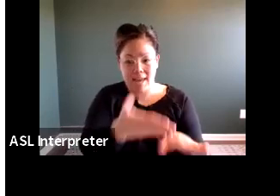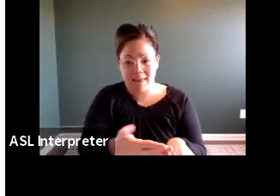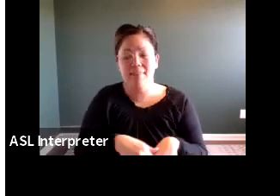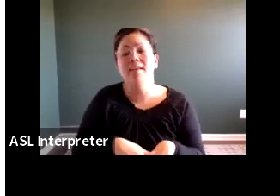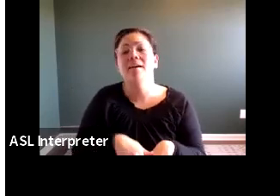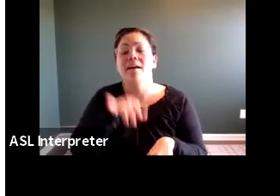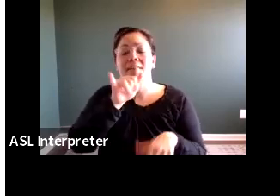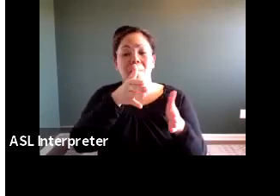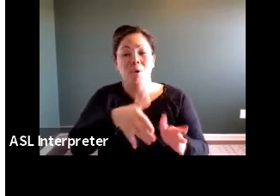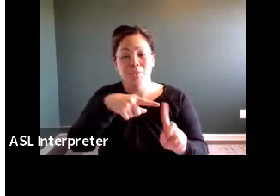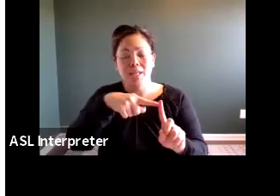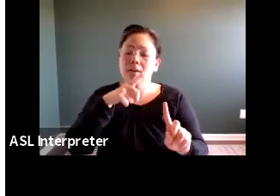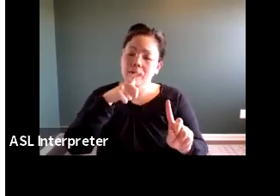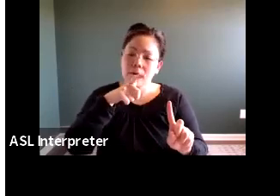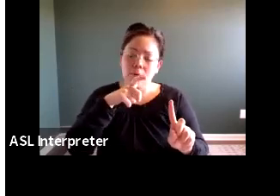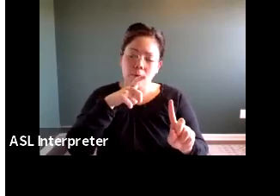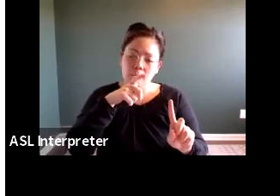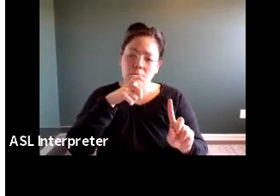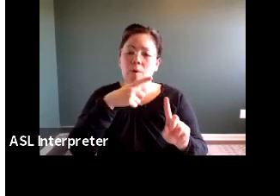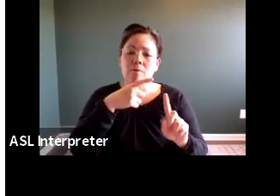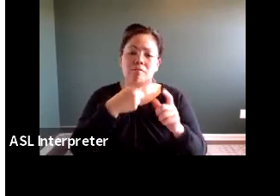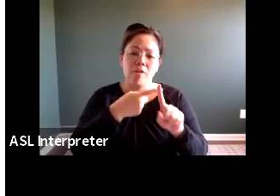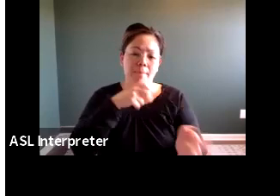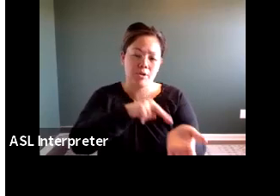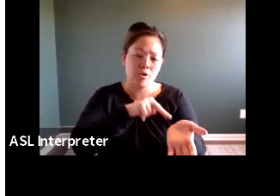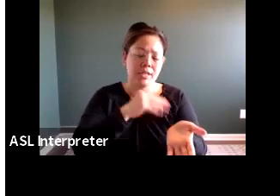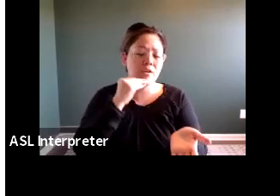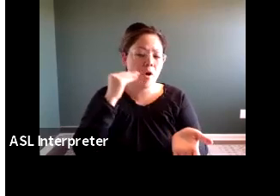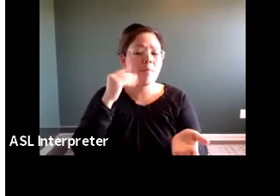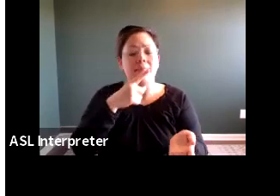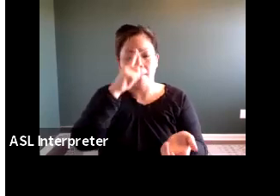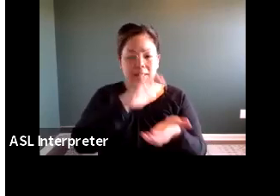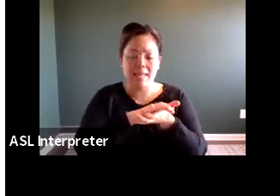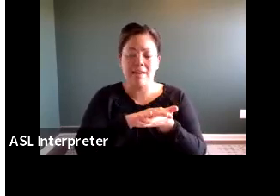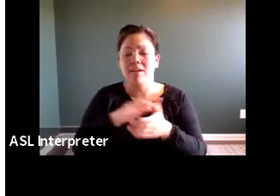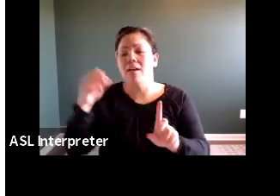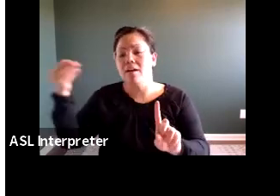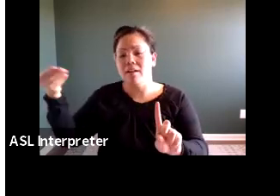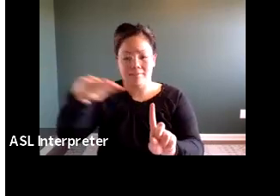and they both believe that case brought that or that wedding reception brought COVID into that long-term care facility